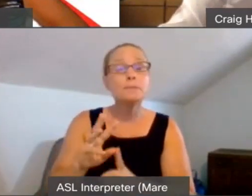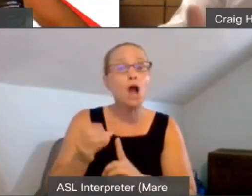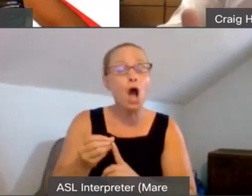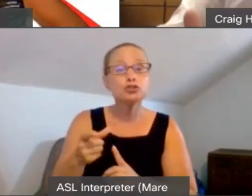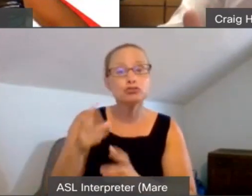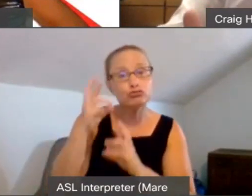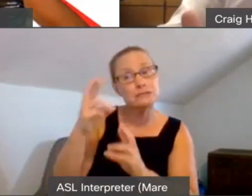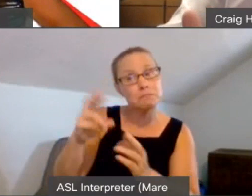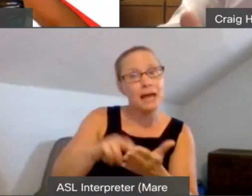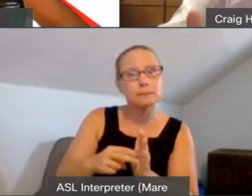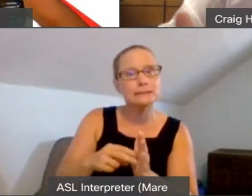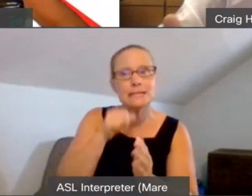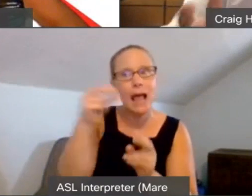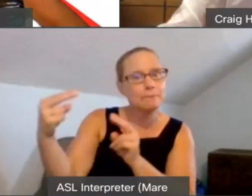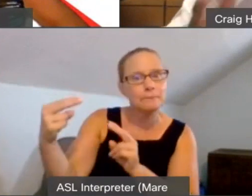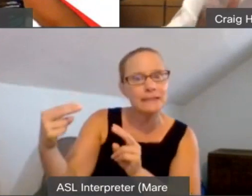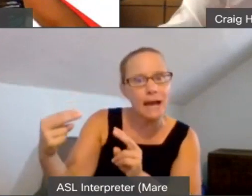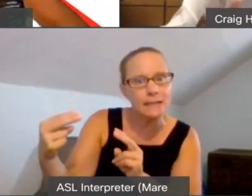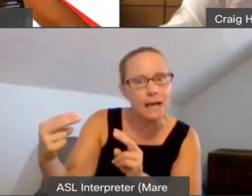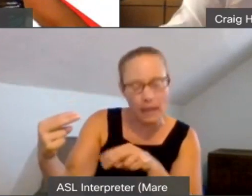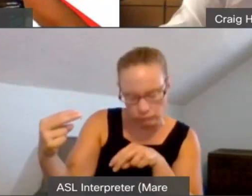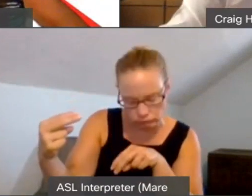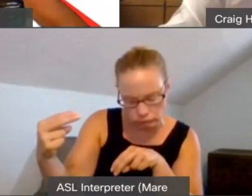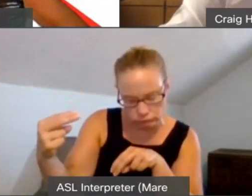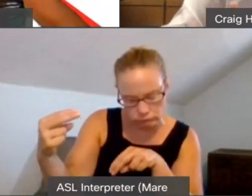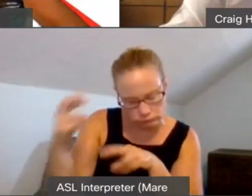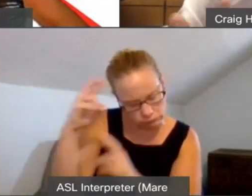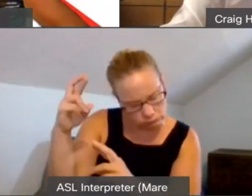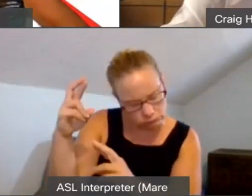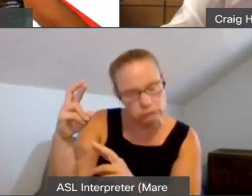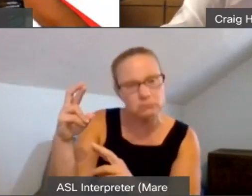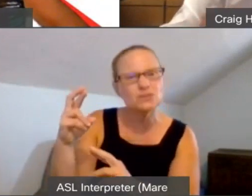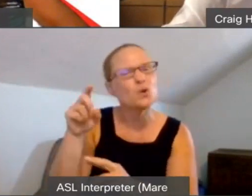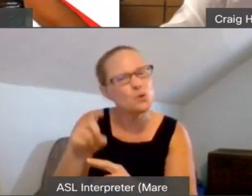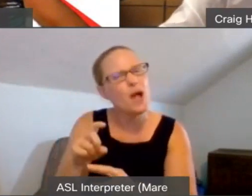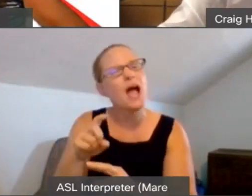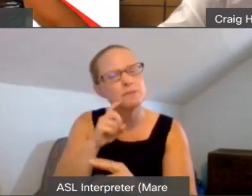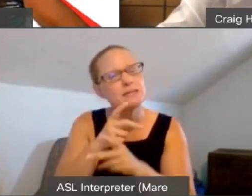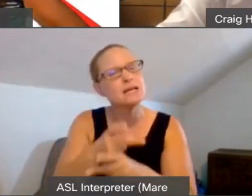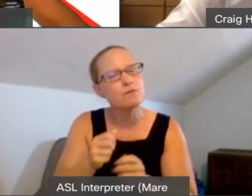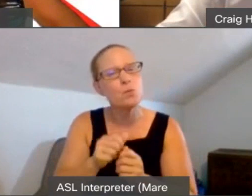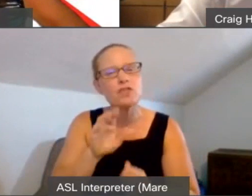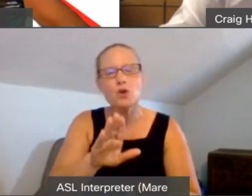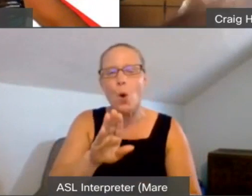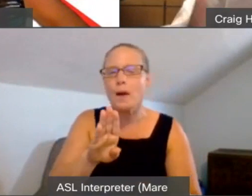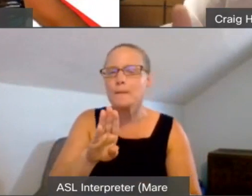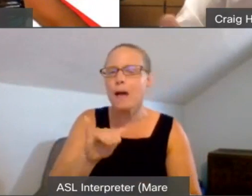when they don't look you in the eye. So we don't know how illusionary we are about certain cultures and certain practices so we have to keep learning